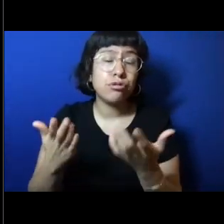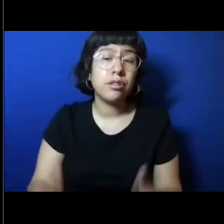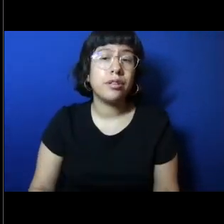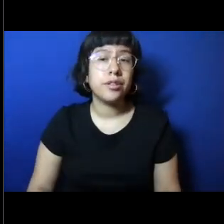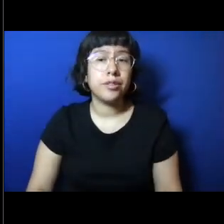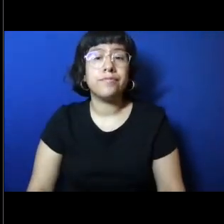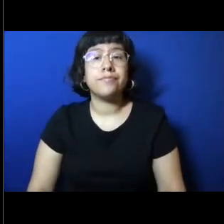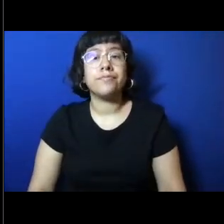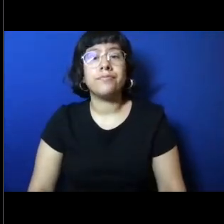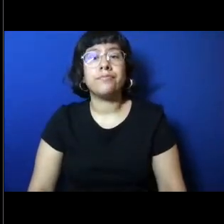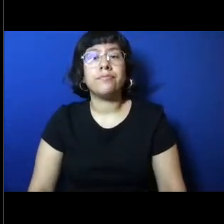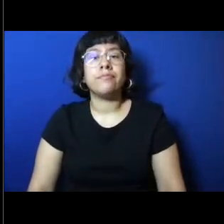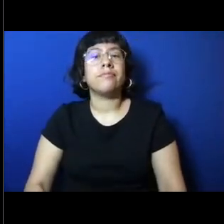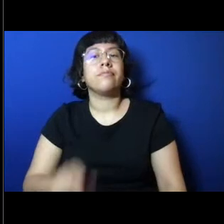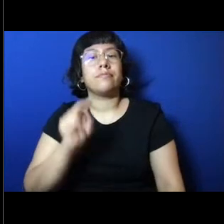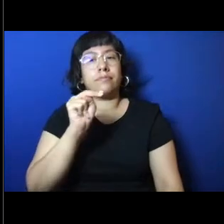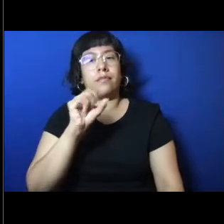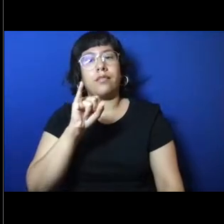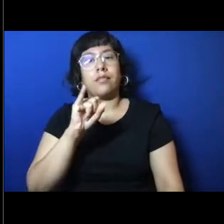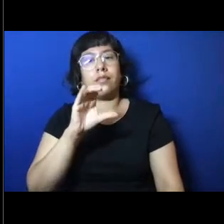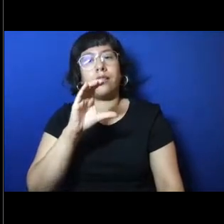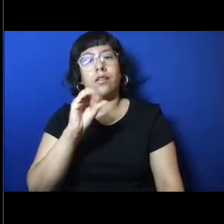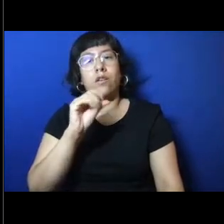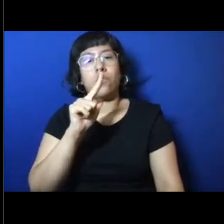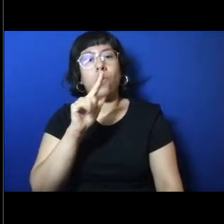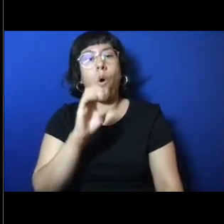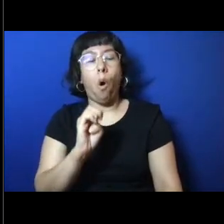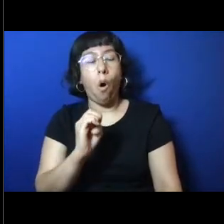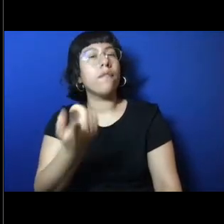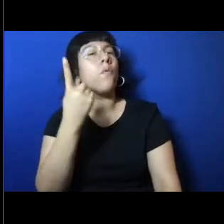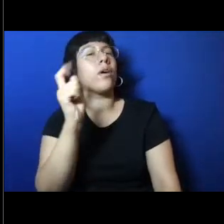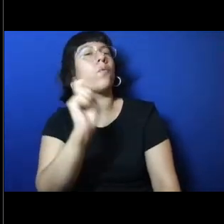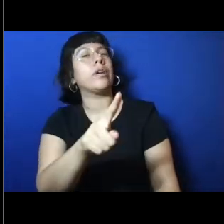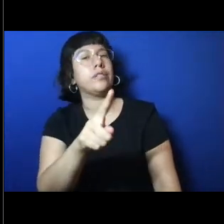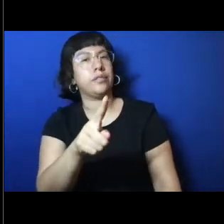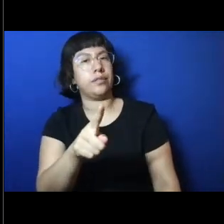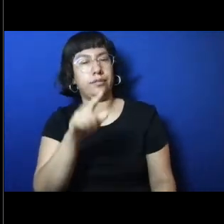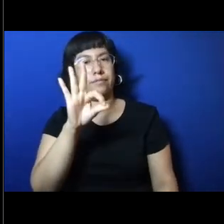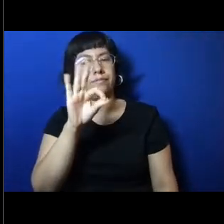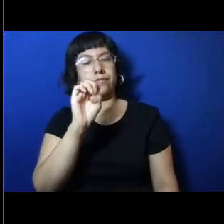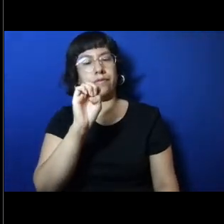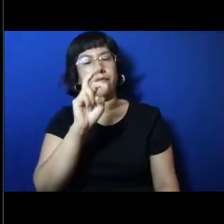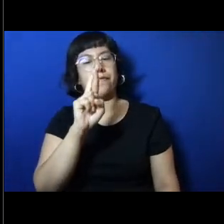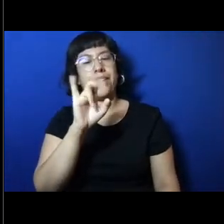[Nicole] We do have one question. So from Ferris, he wants to know how does the data become usable